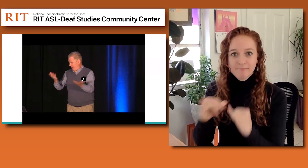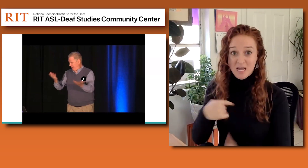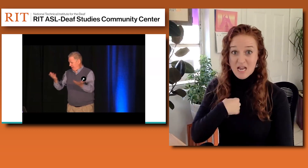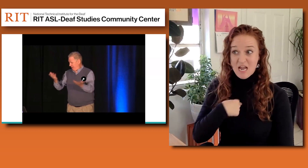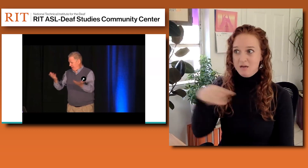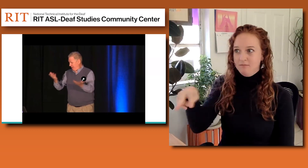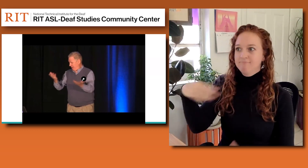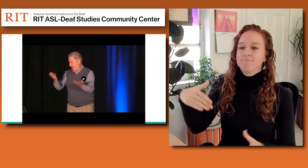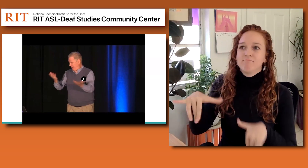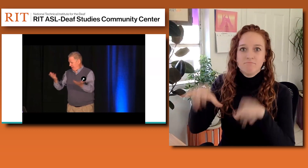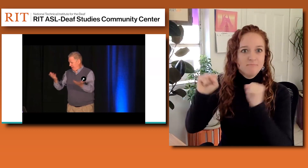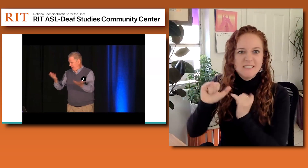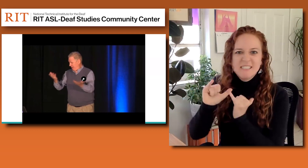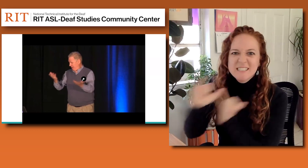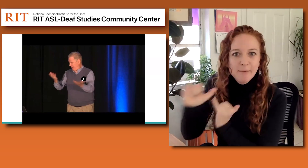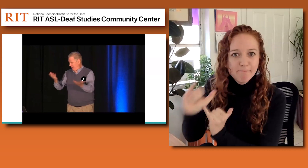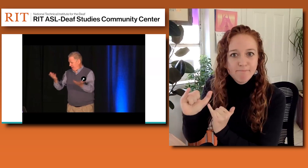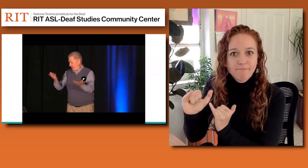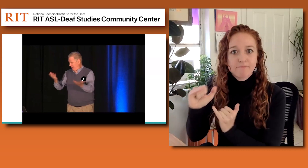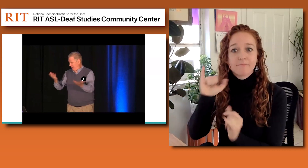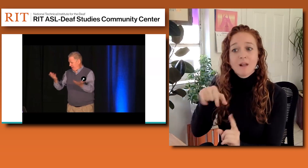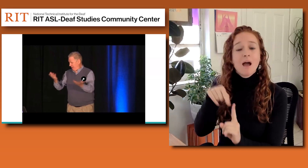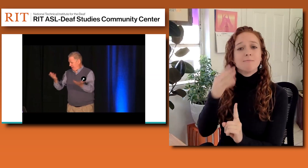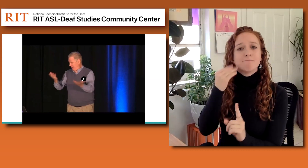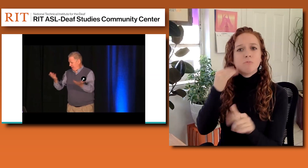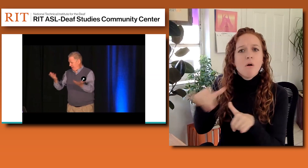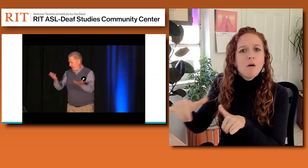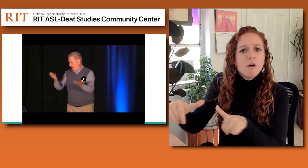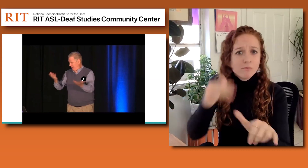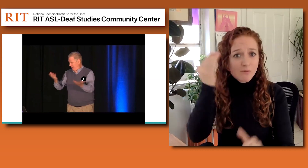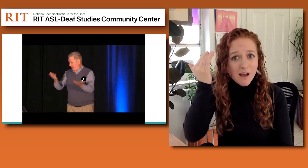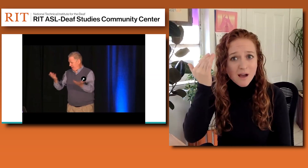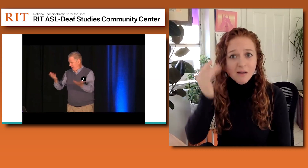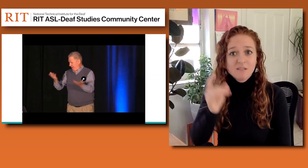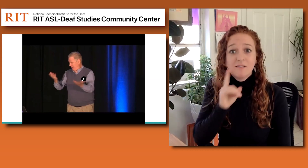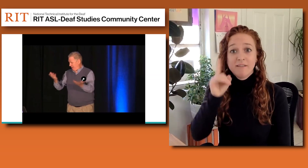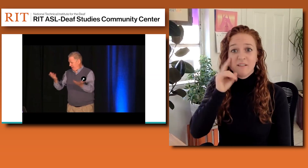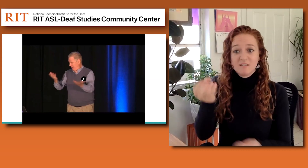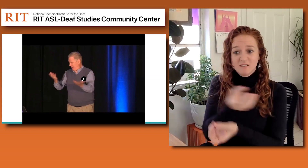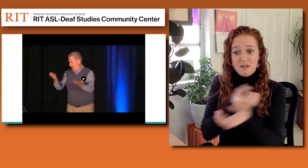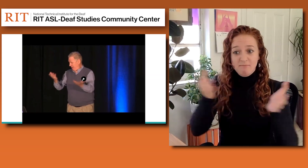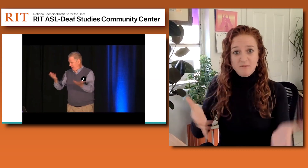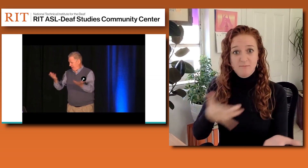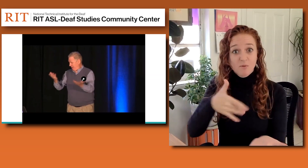I saw that, and I thought, yes, that is absolutely it. How can I, as a deaf person...